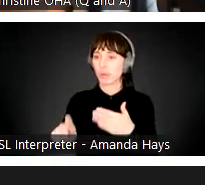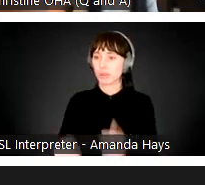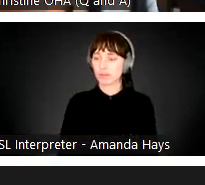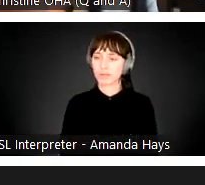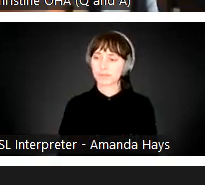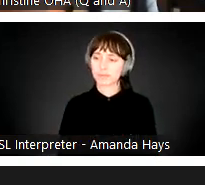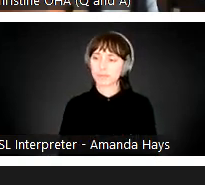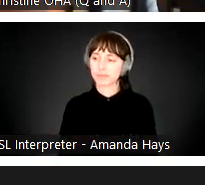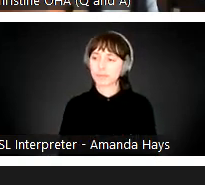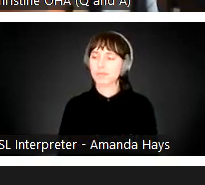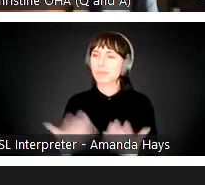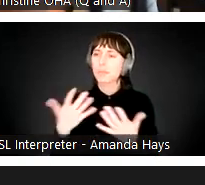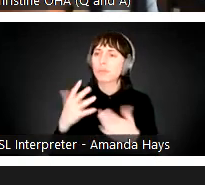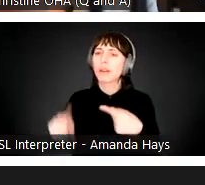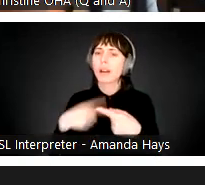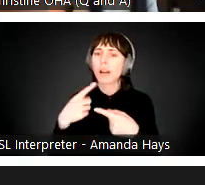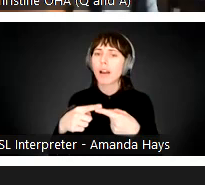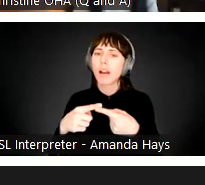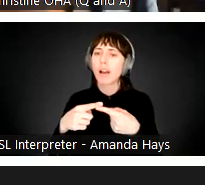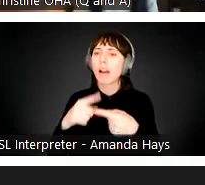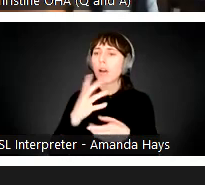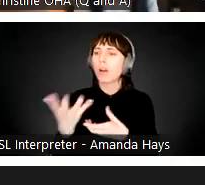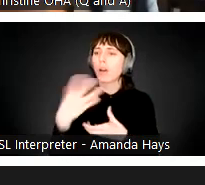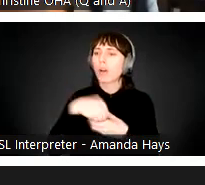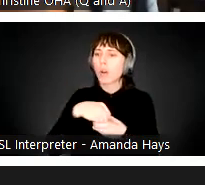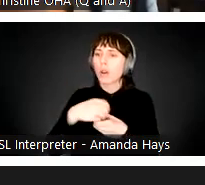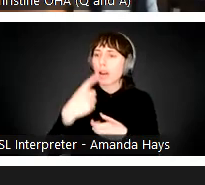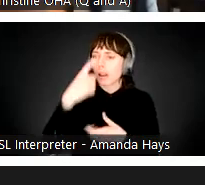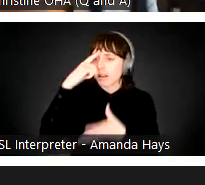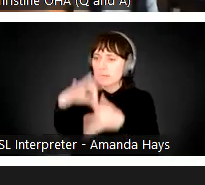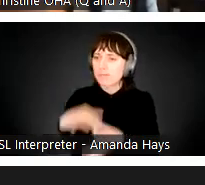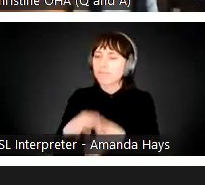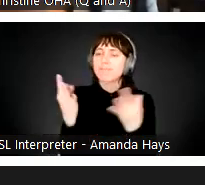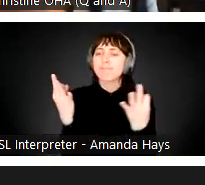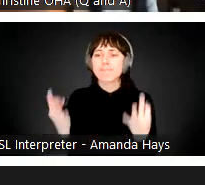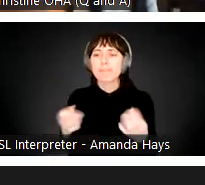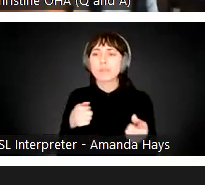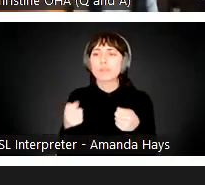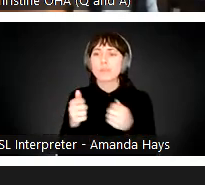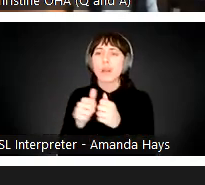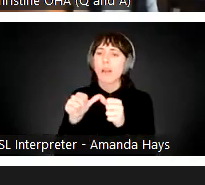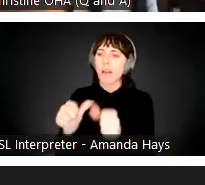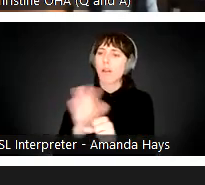mindfulness meditation to deal with Long COVID symptoms?